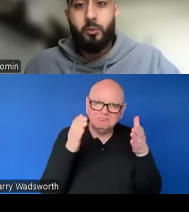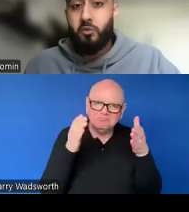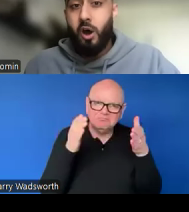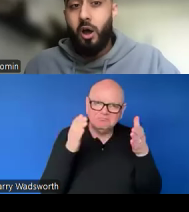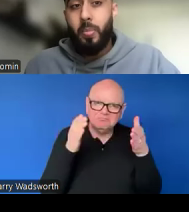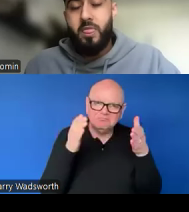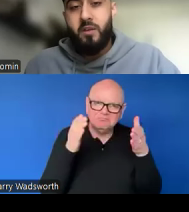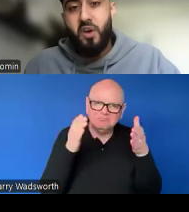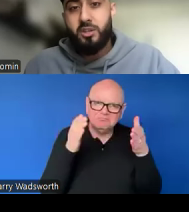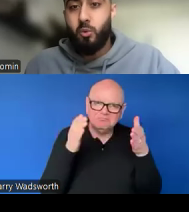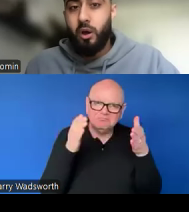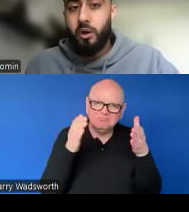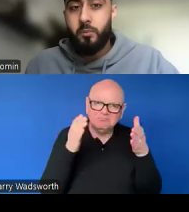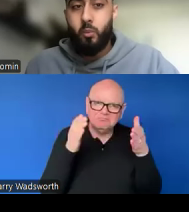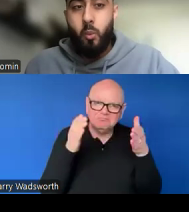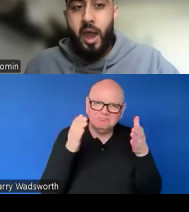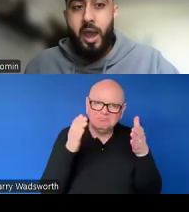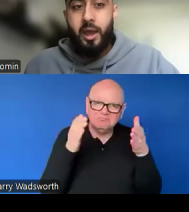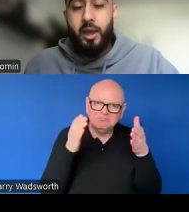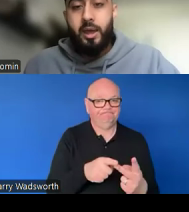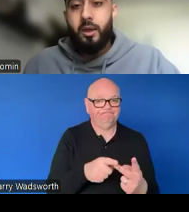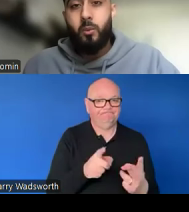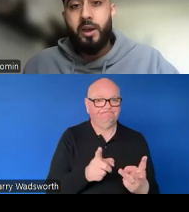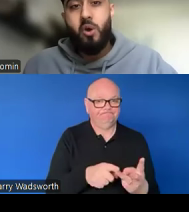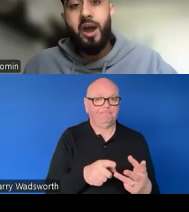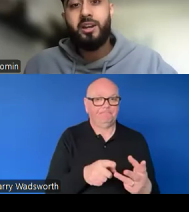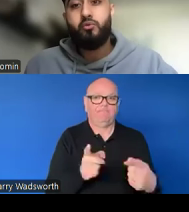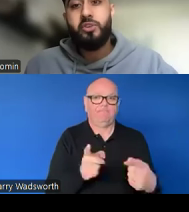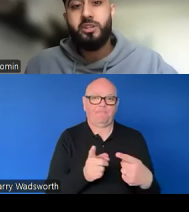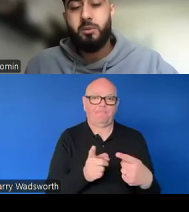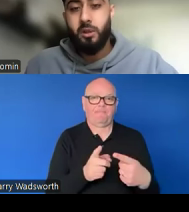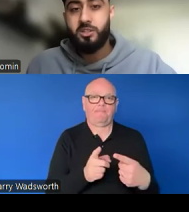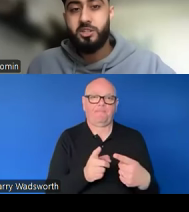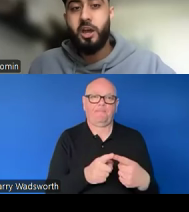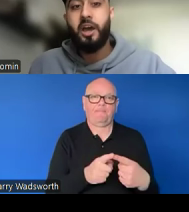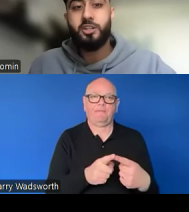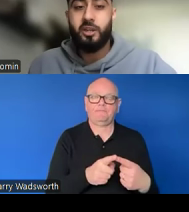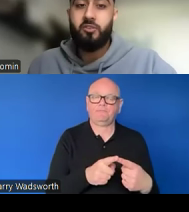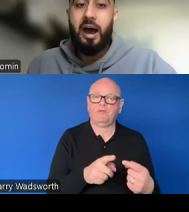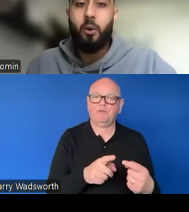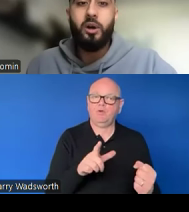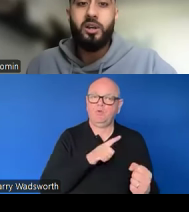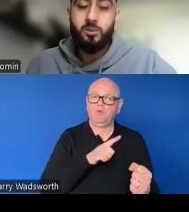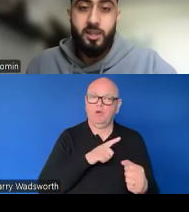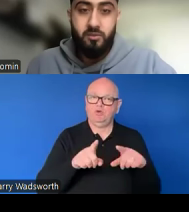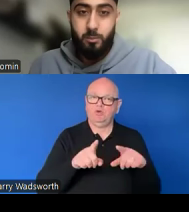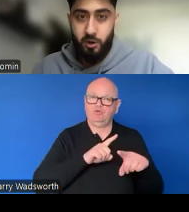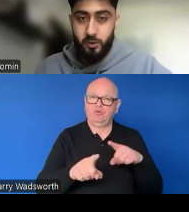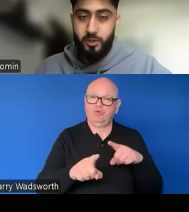We've got the first one where we're trying to reach people searching for our specific product.